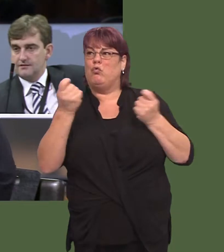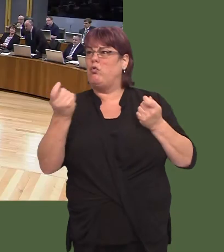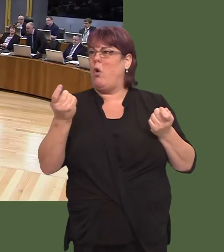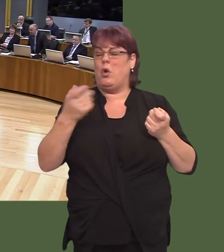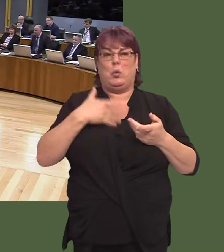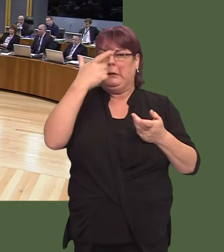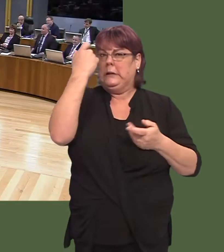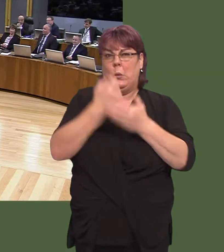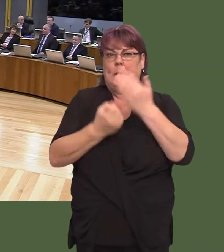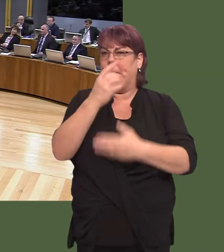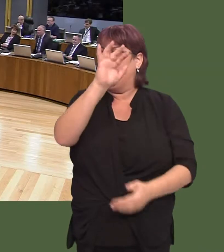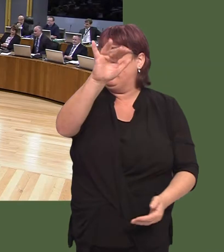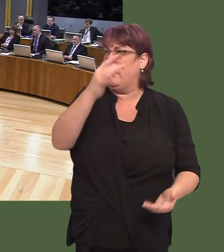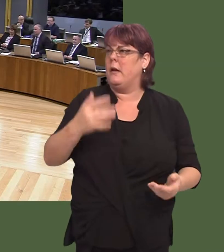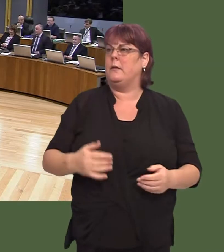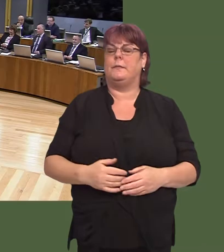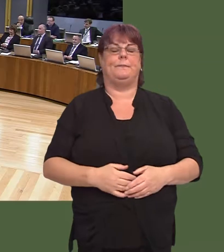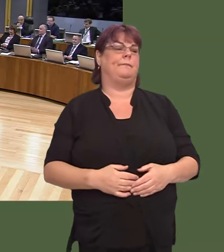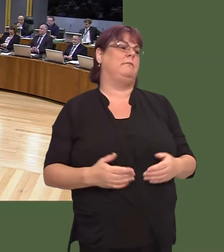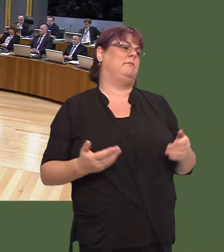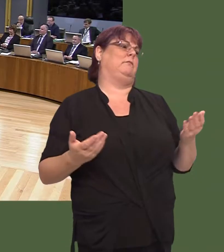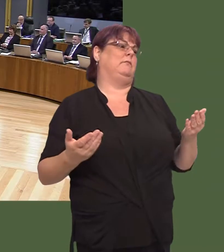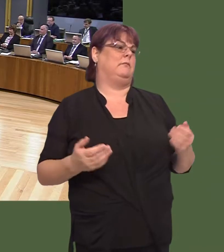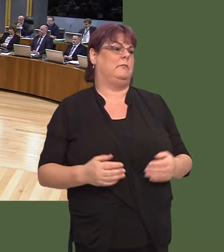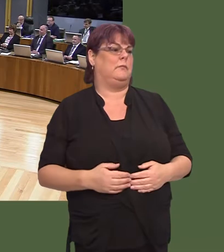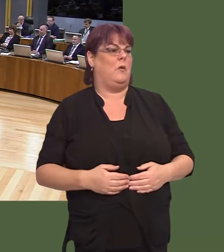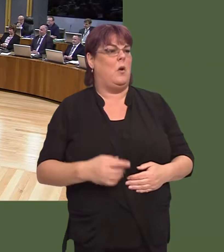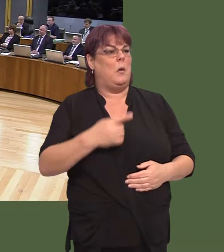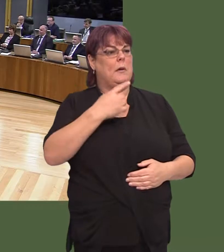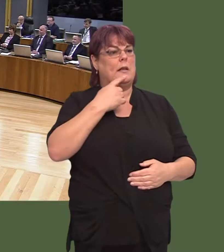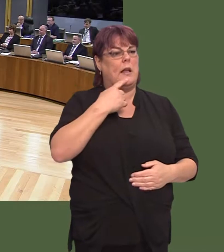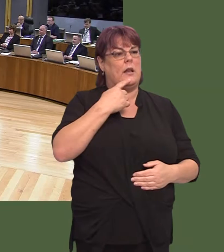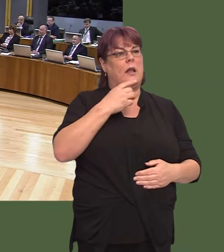Carwyn Jones: Well, all I can say to him is thereís been a complete abdication of responsibility towards the NHS in England.